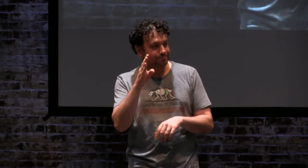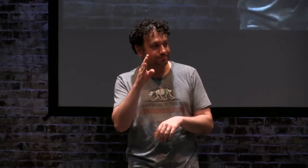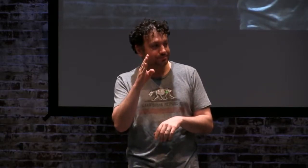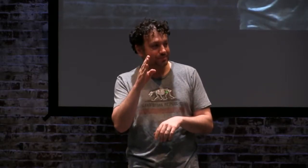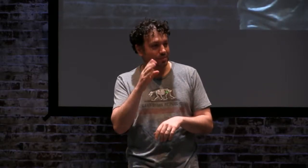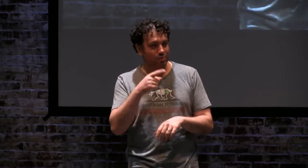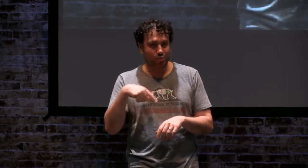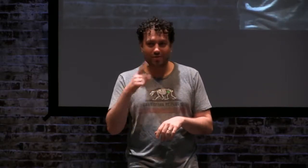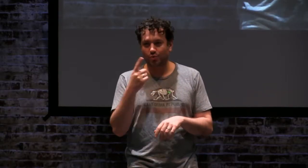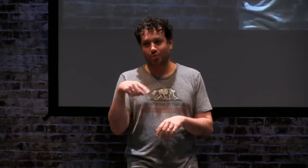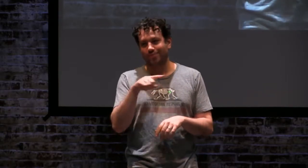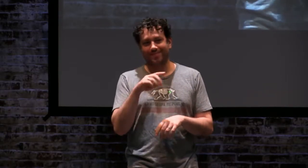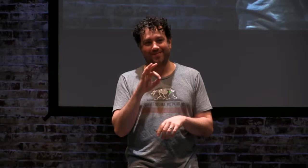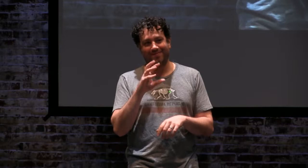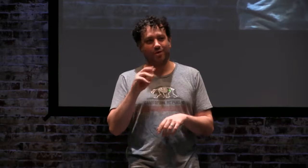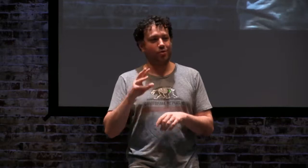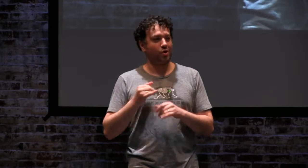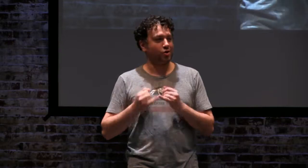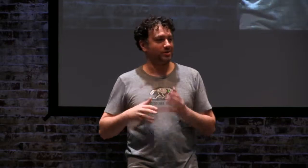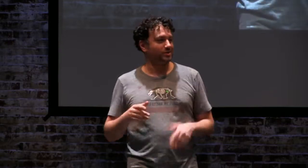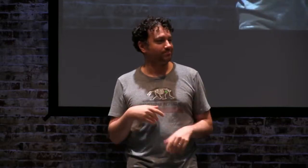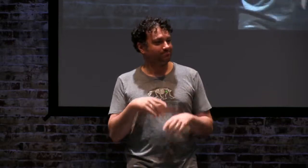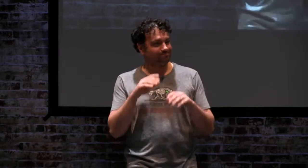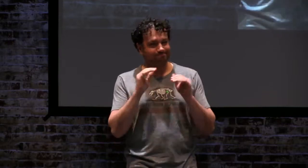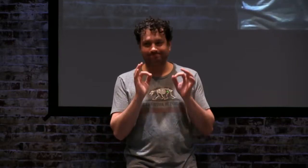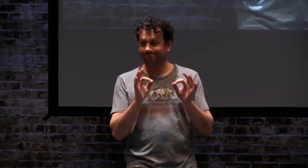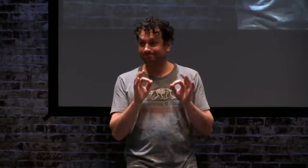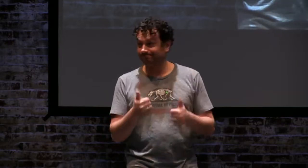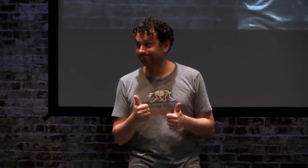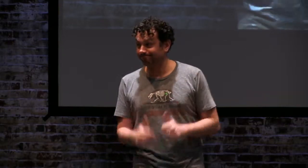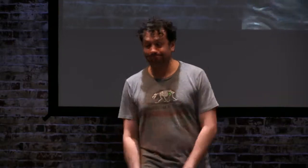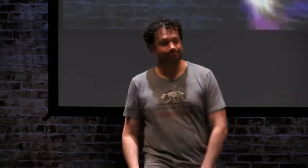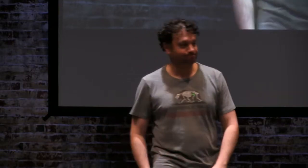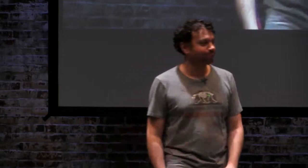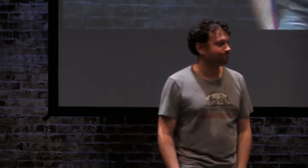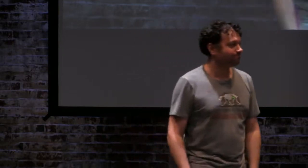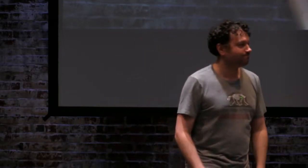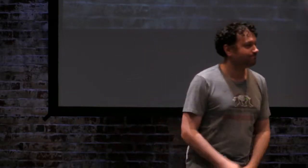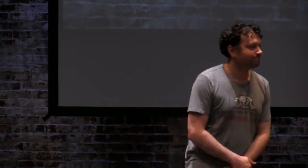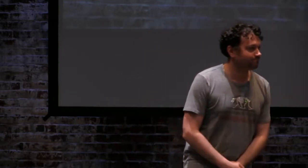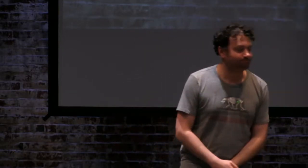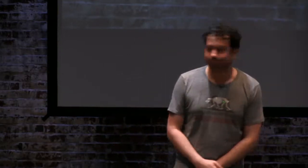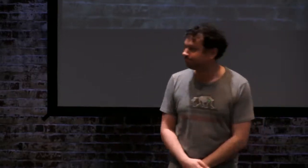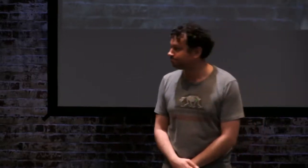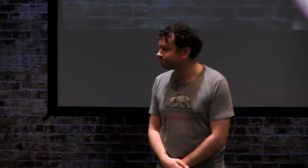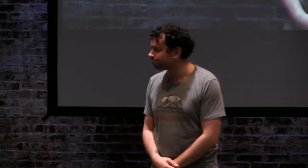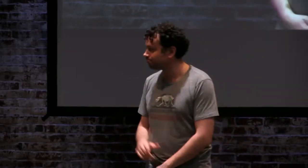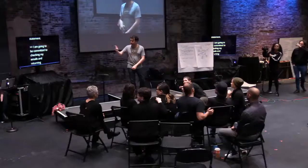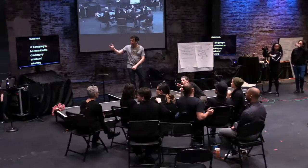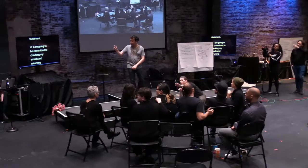and saying, you know, people, and I will be making sure that we're gonna get this flow going. I will be responding to your emails.